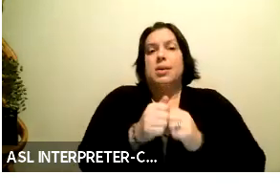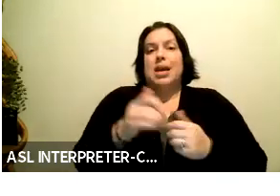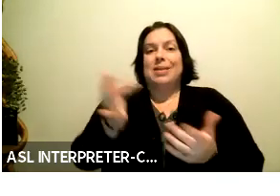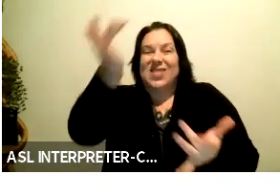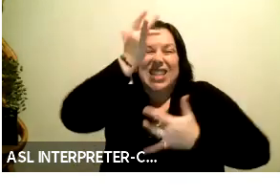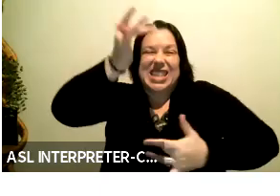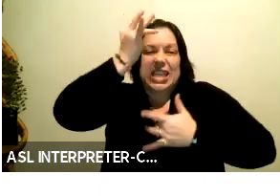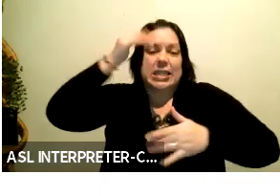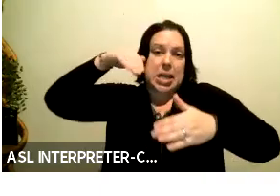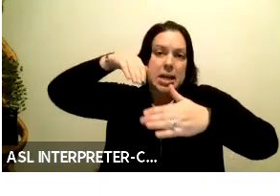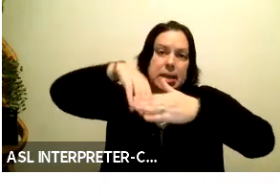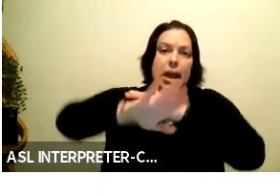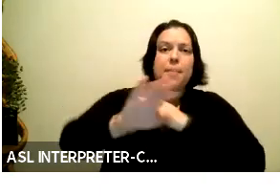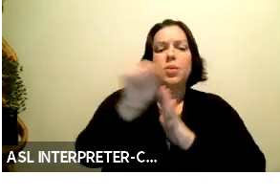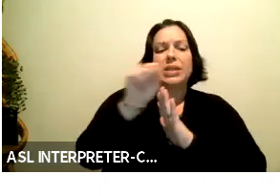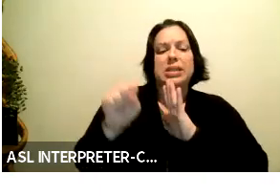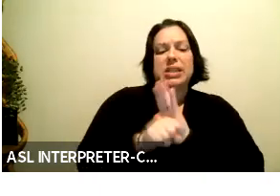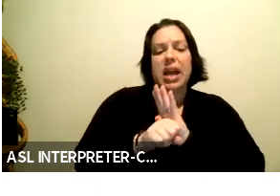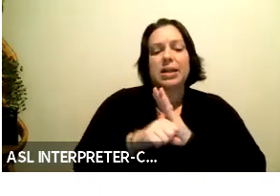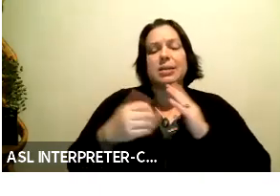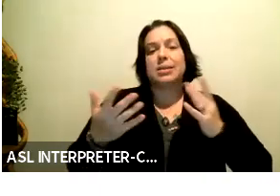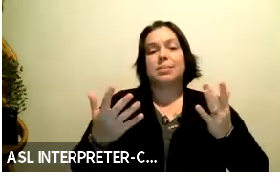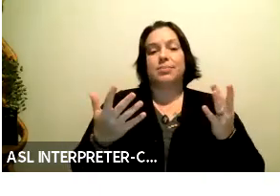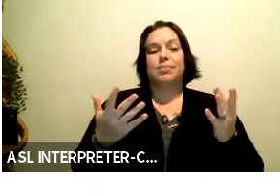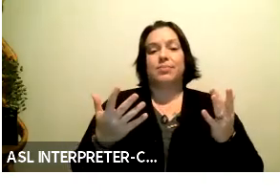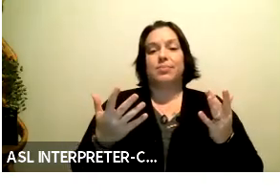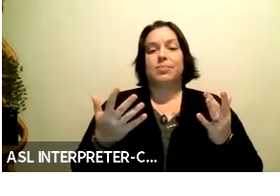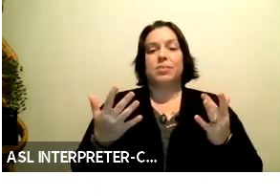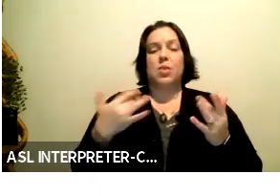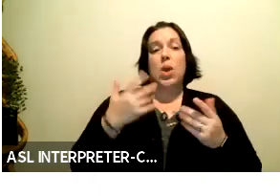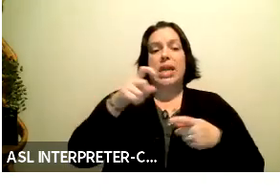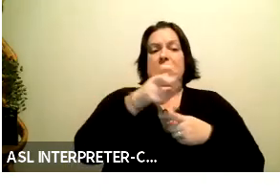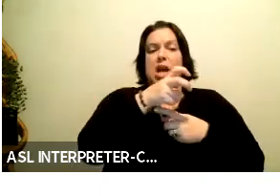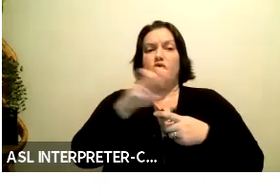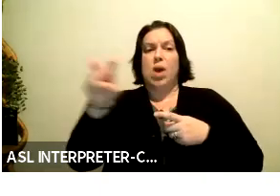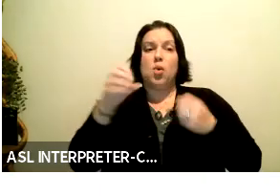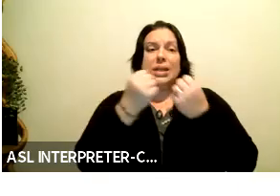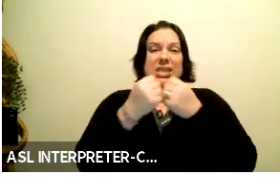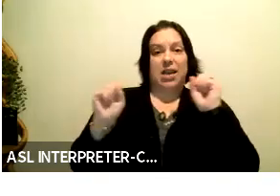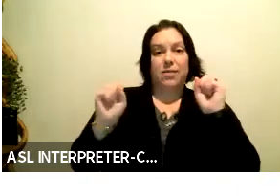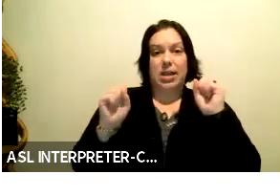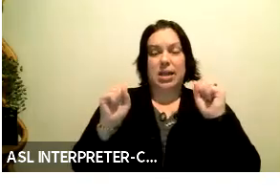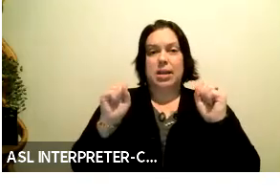state and we needed to be able to transport them safely, get them the care that they needed and